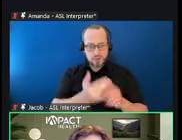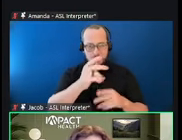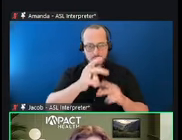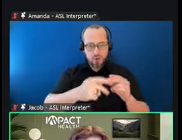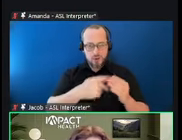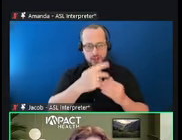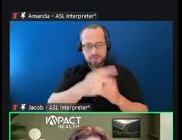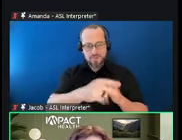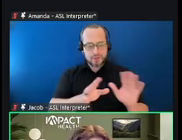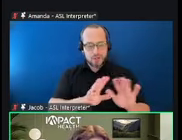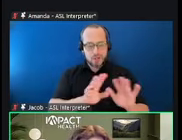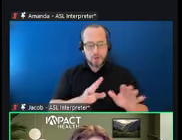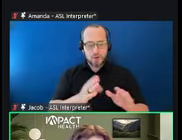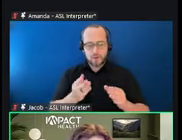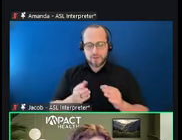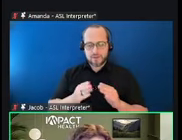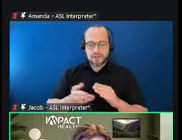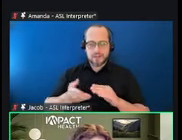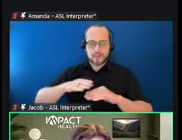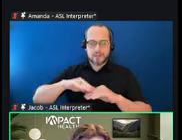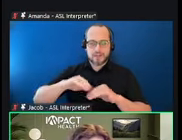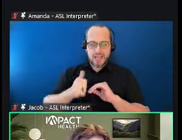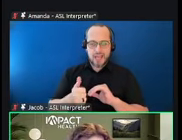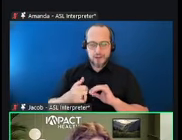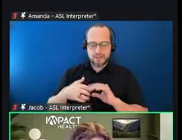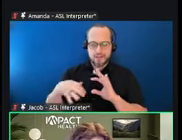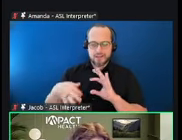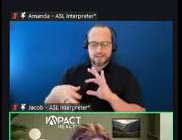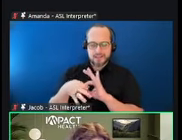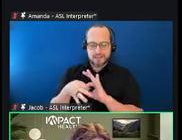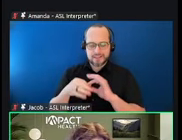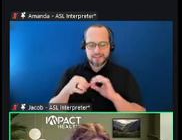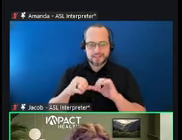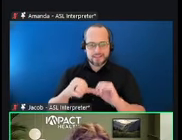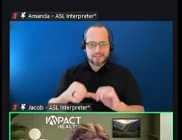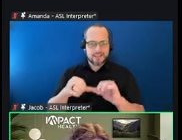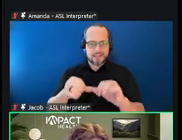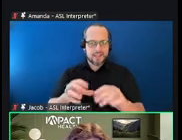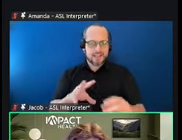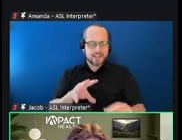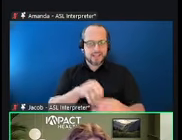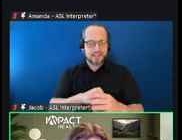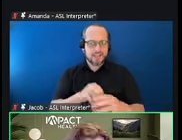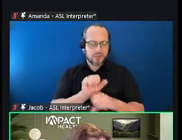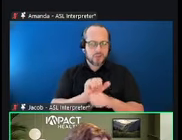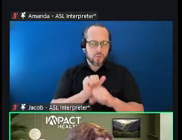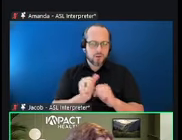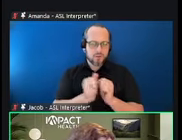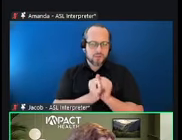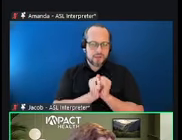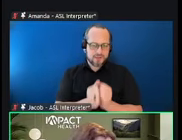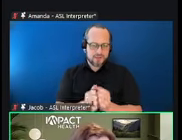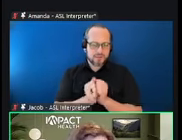the ways that they are connected, sustained and engaged in the work we do together. And lastly,